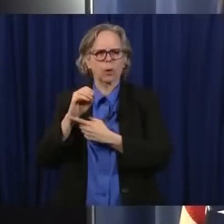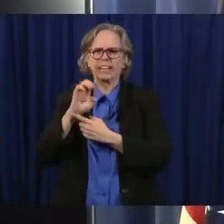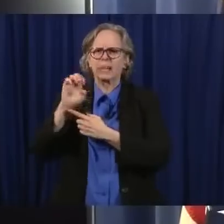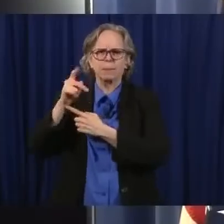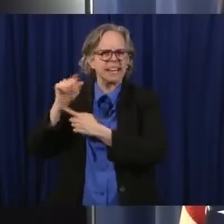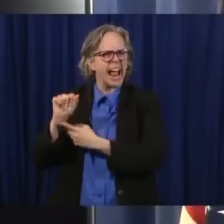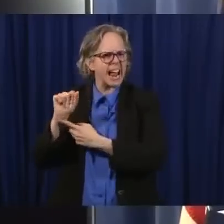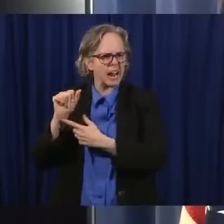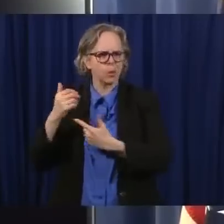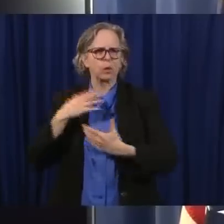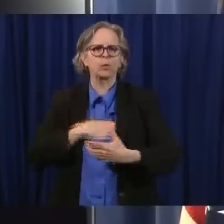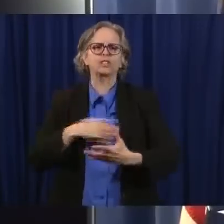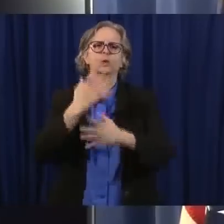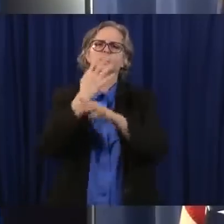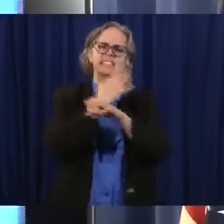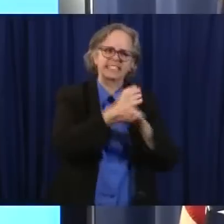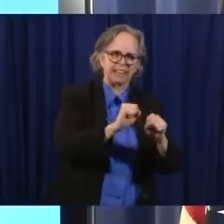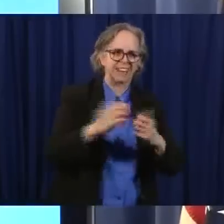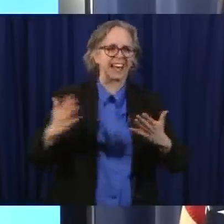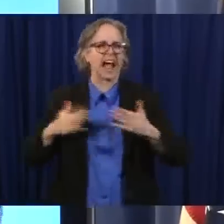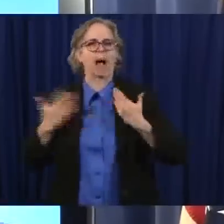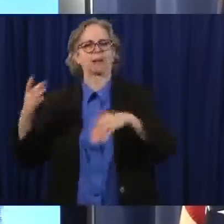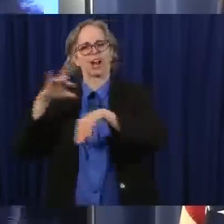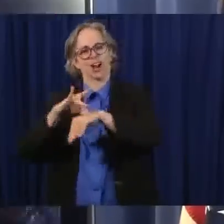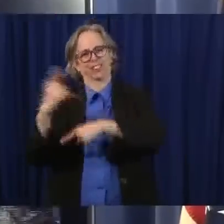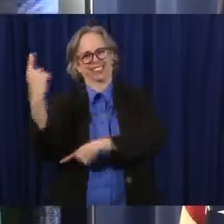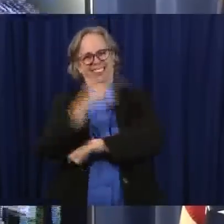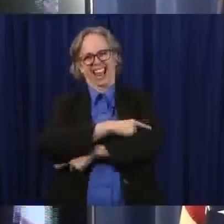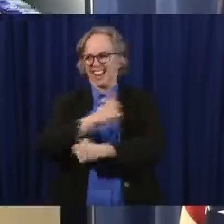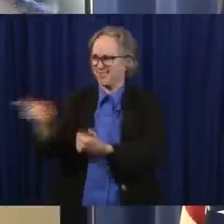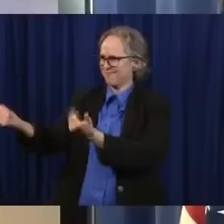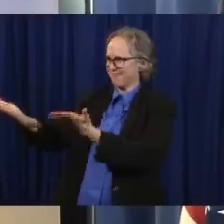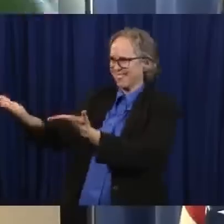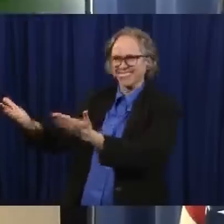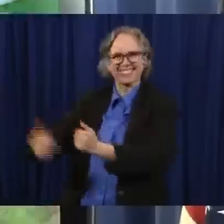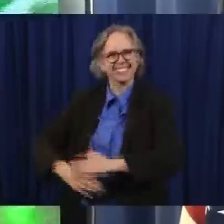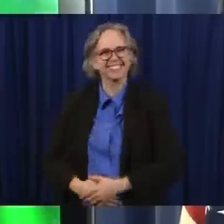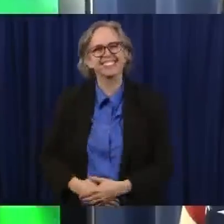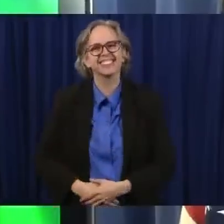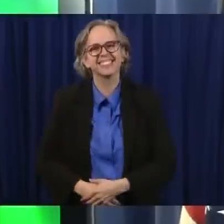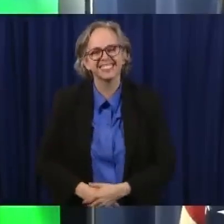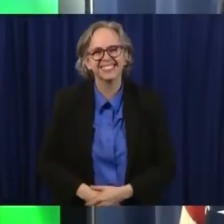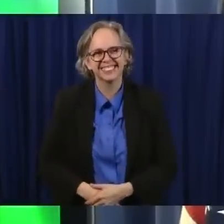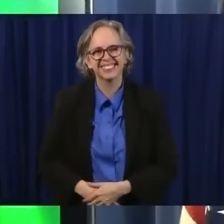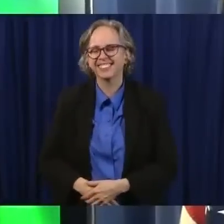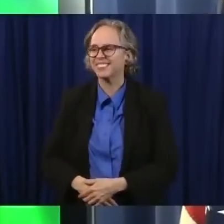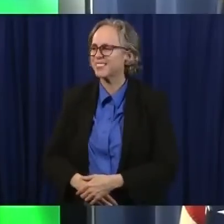YOU AND YOUR FAMILY TO HAVE FUN, CREATIVE, AND MAKE A DIFFERENCE. SO THANKS FOR WATCHING AND FOR ALL OF US AT OHIO EPA, WE WISH